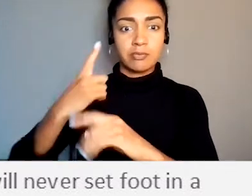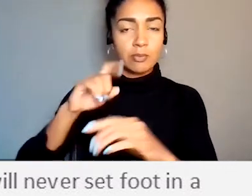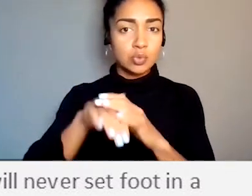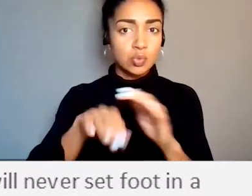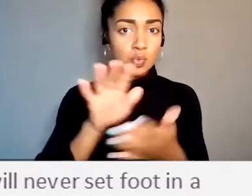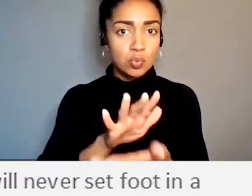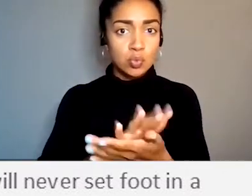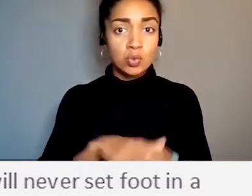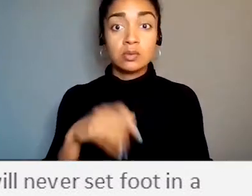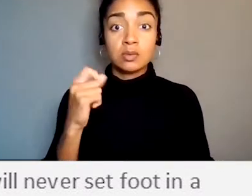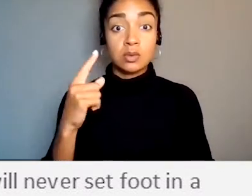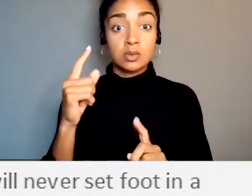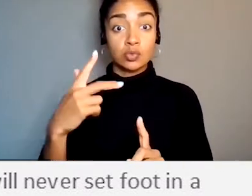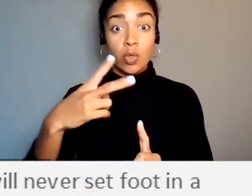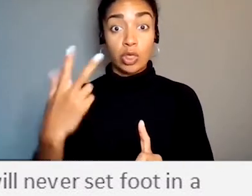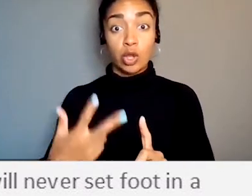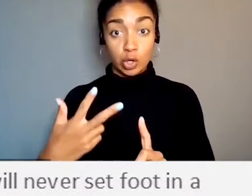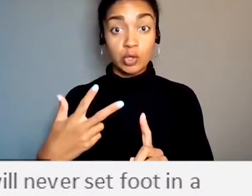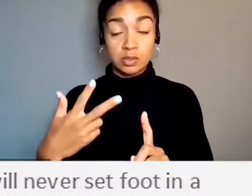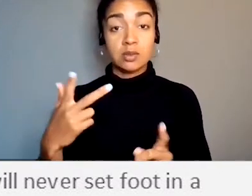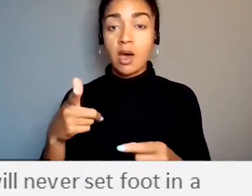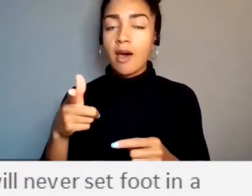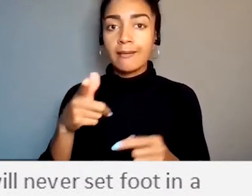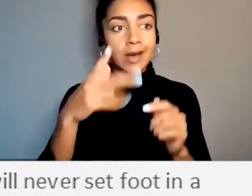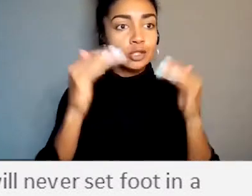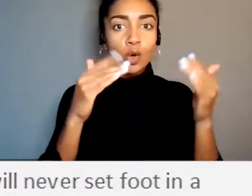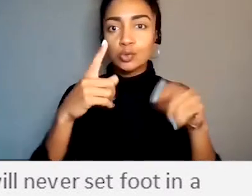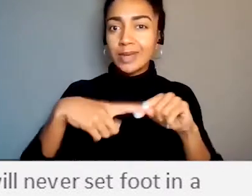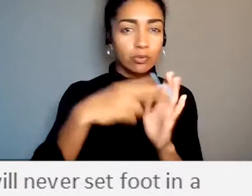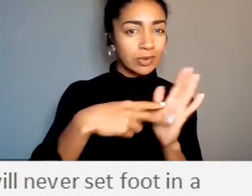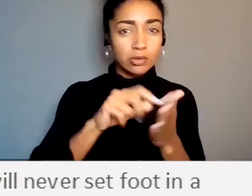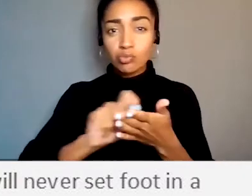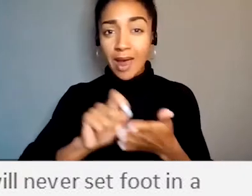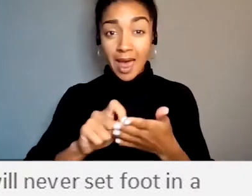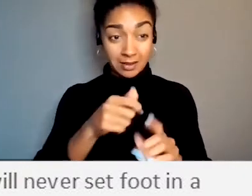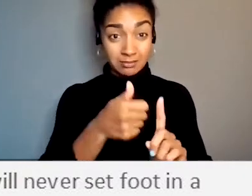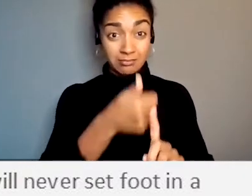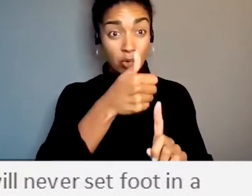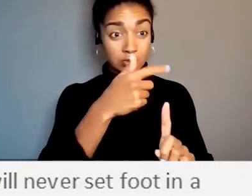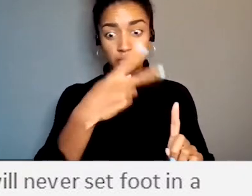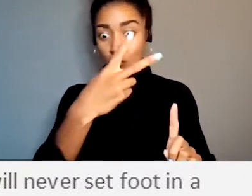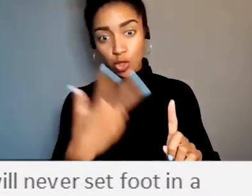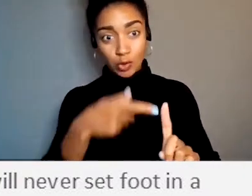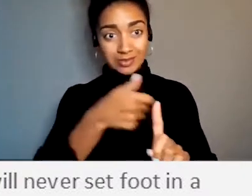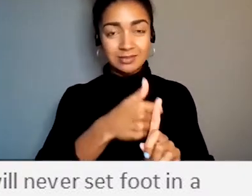earliest date